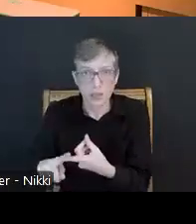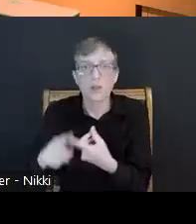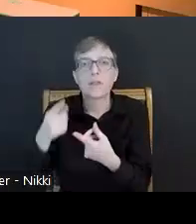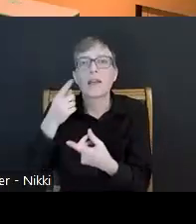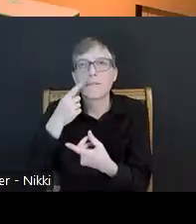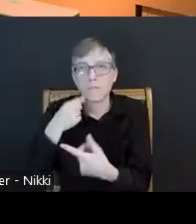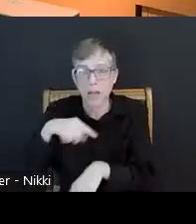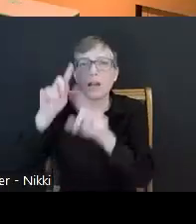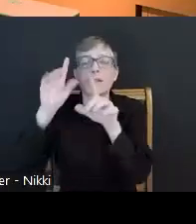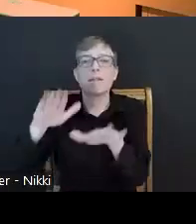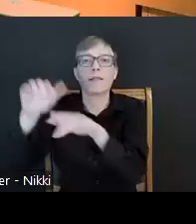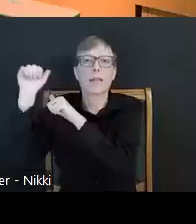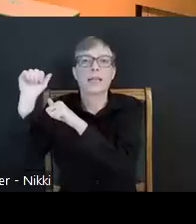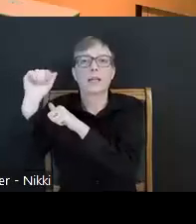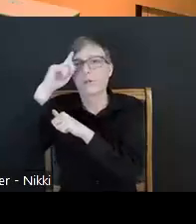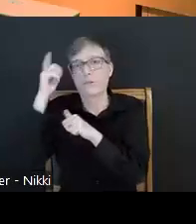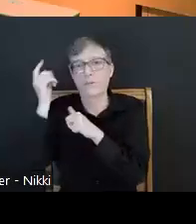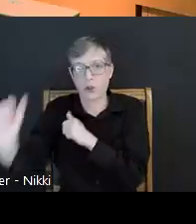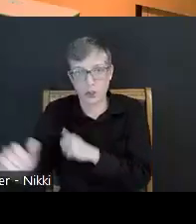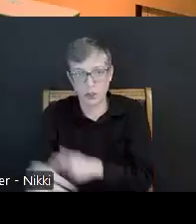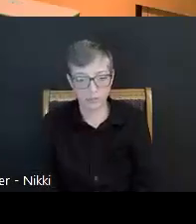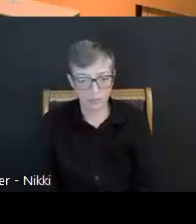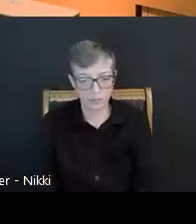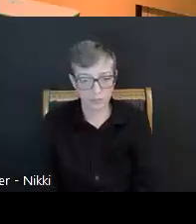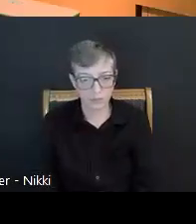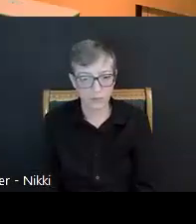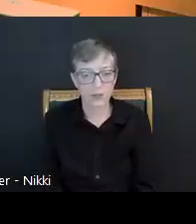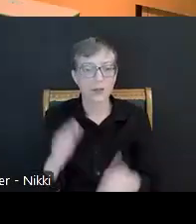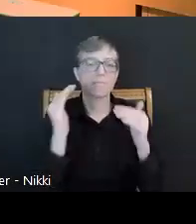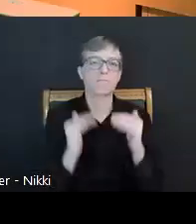to the question I want to ask that I think will be our last question for today is this is tough